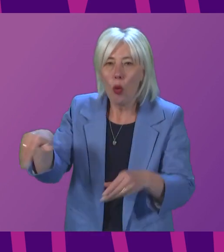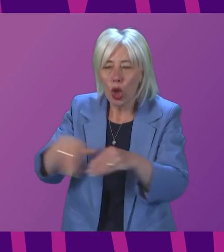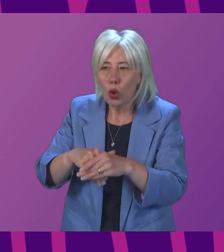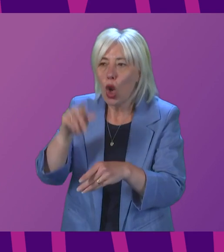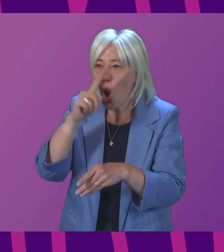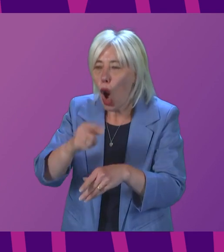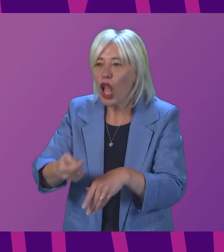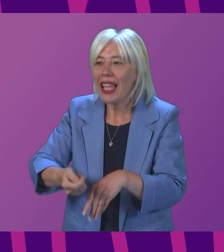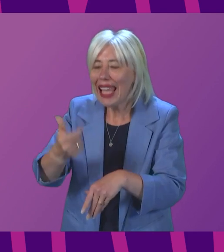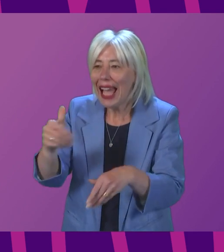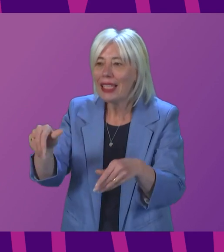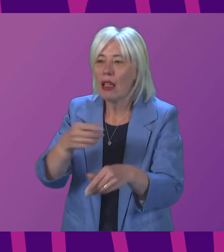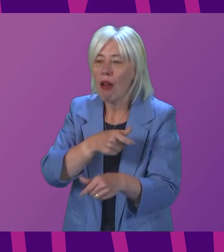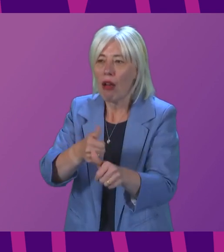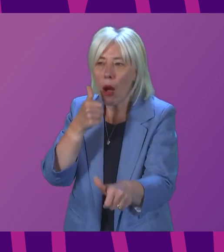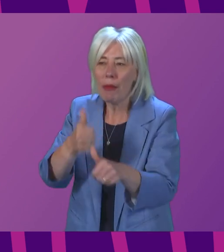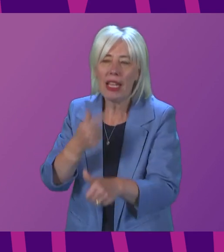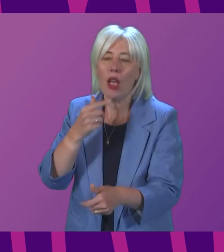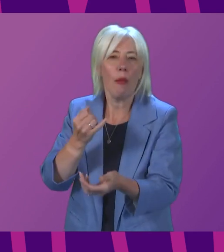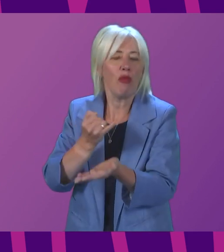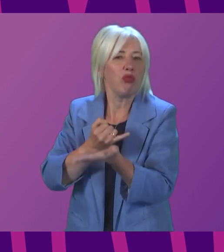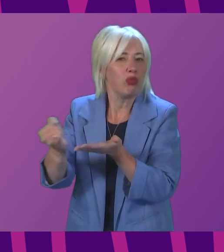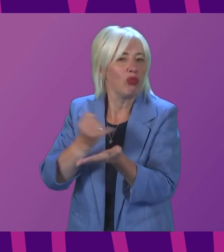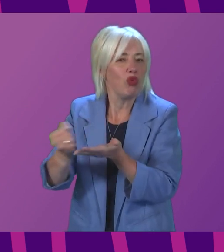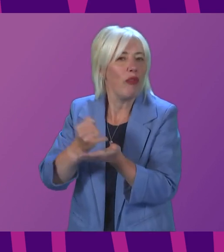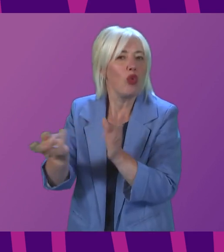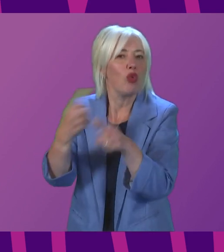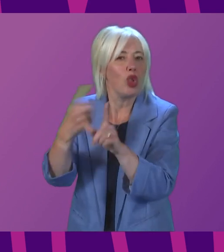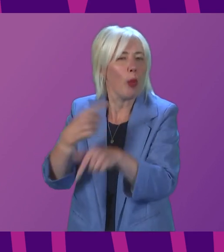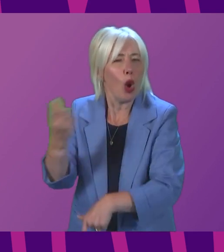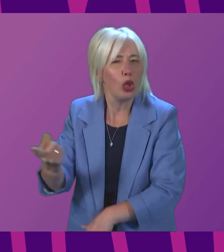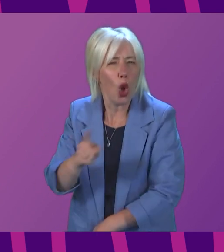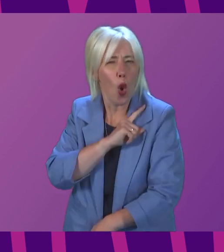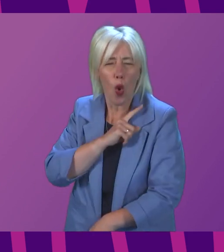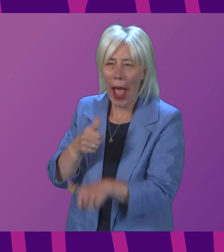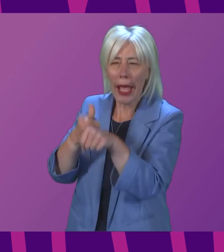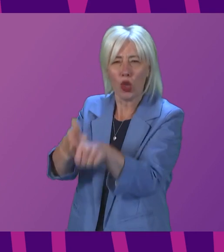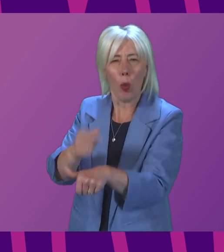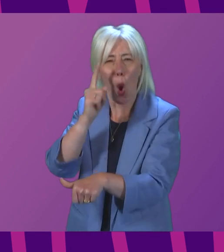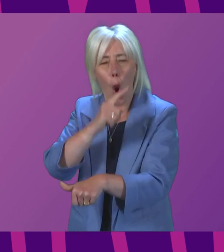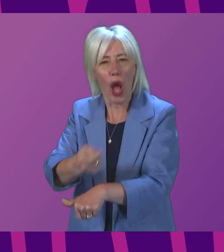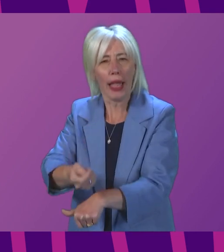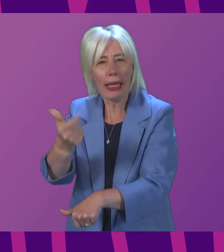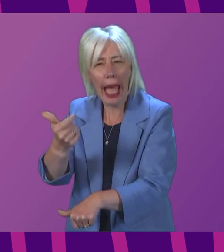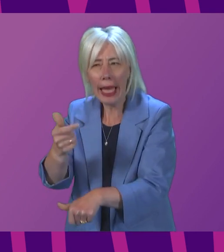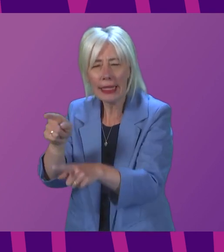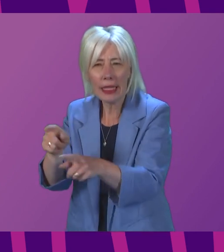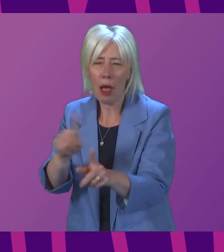and they repeatedly refused to do so. Why? Why be on the side of the big oil and gas companies and not on the side of people paying